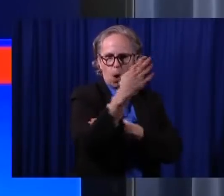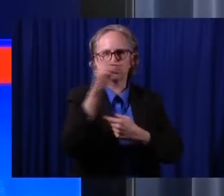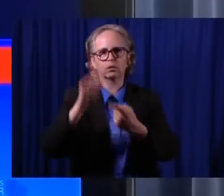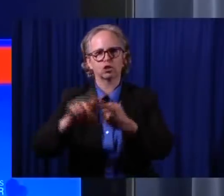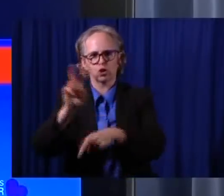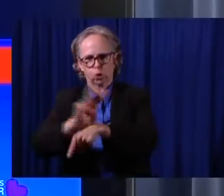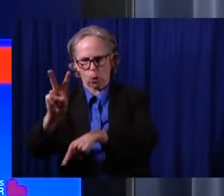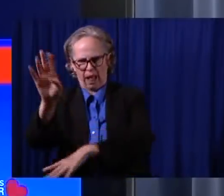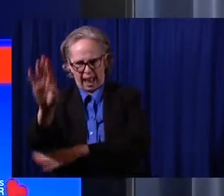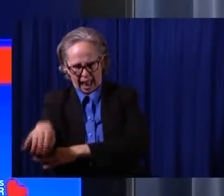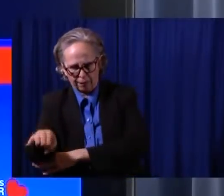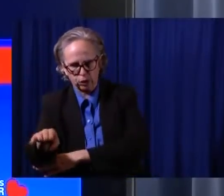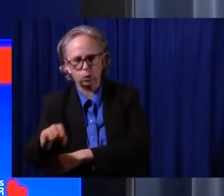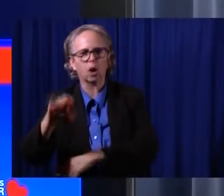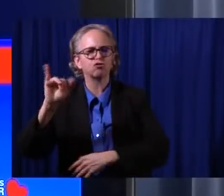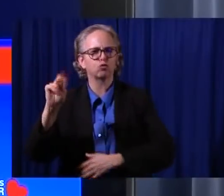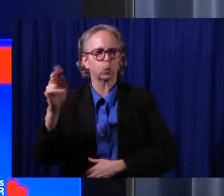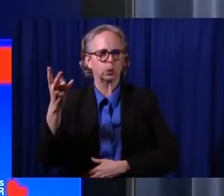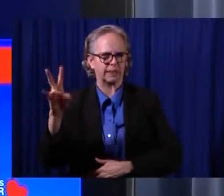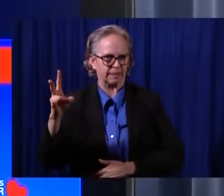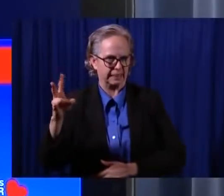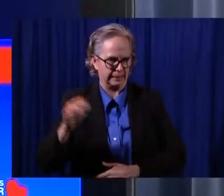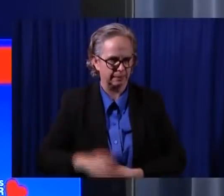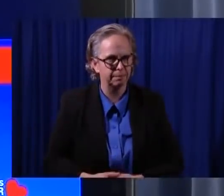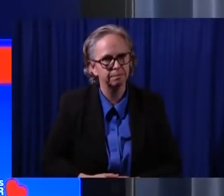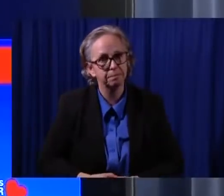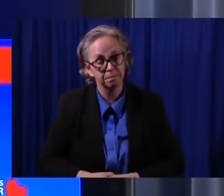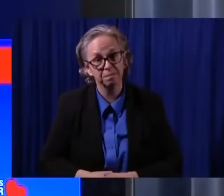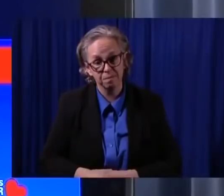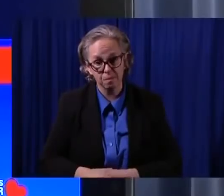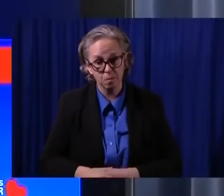BUILDING INSTITUTE IN MIDDLETOWN THE CENTERPOINT BUILDING